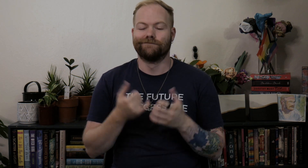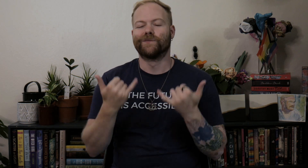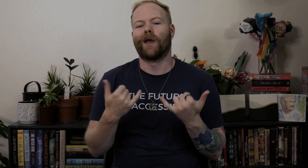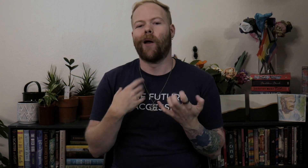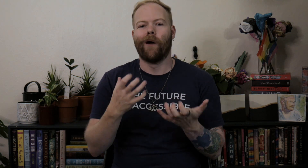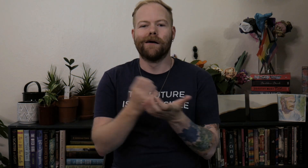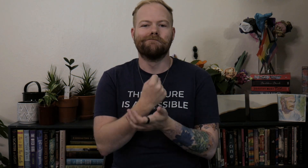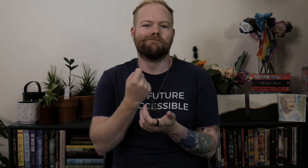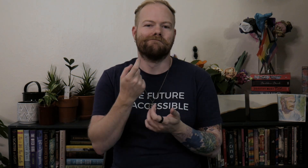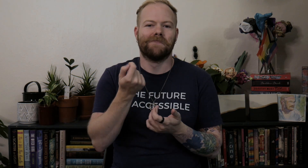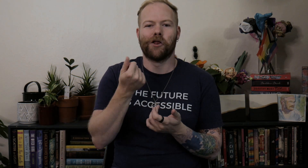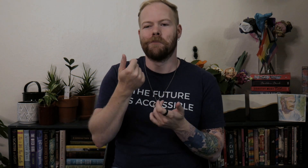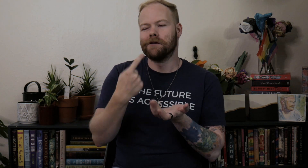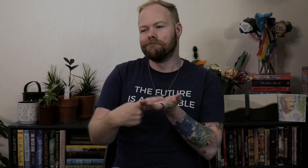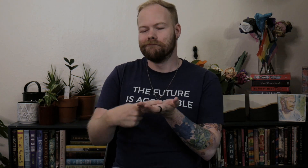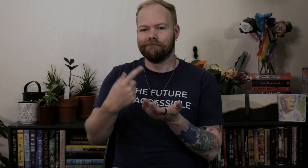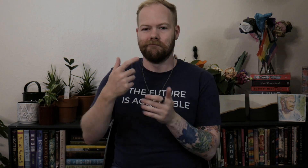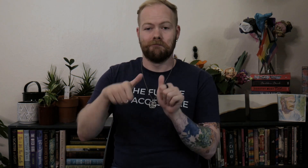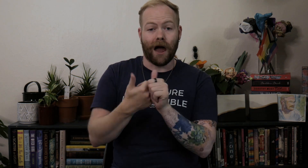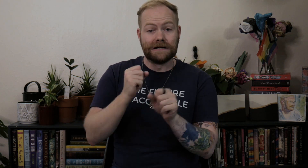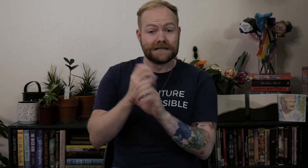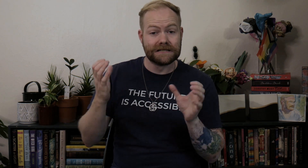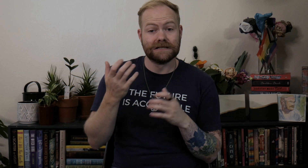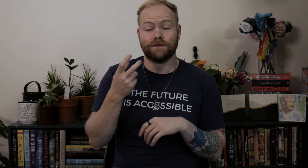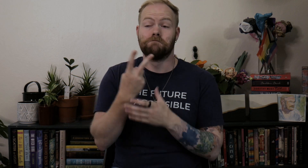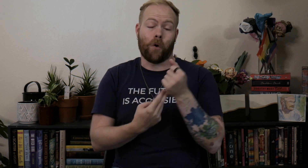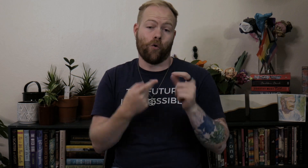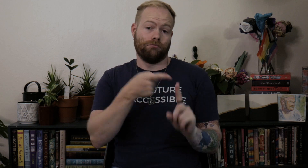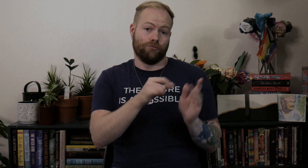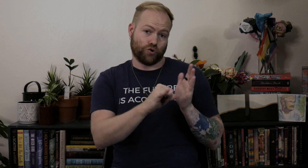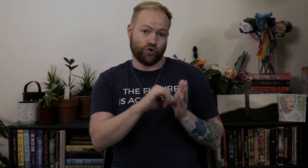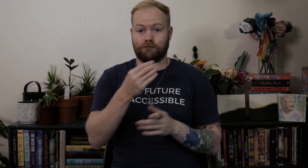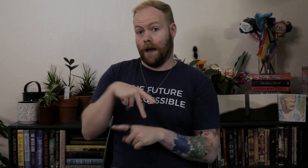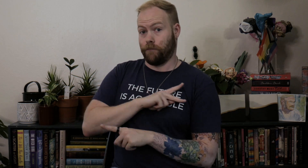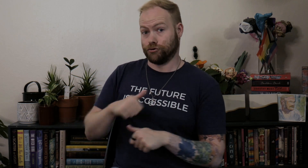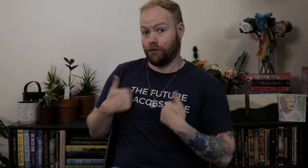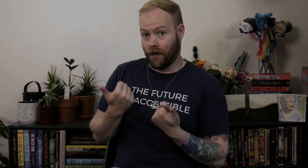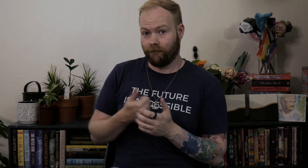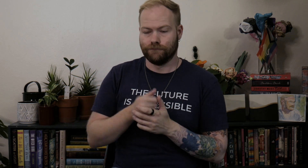Today, I wanted to talk a little about behind the scenes, both in terms of YouTube and personal life,